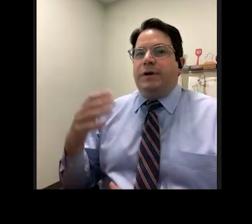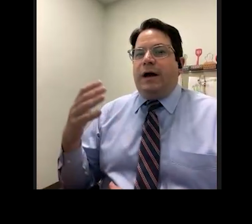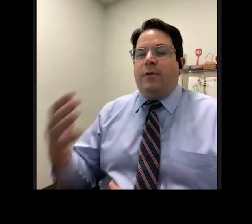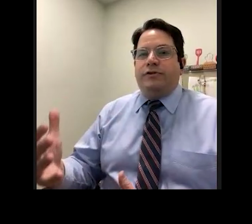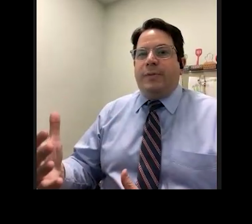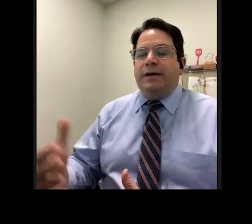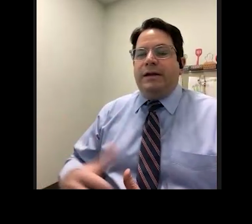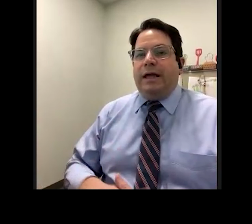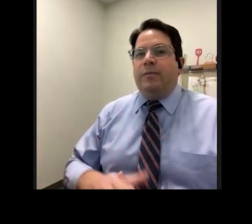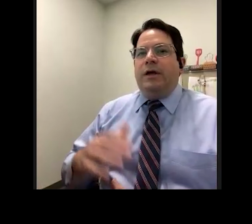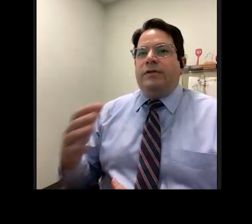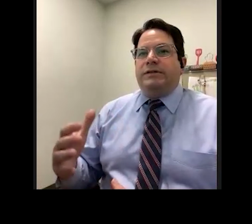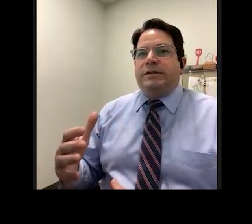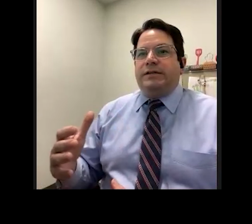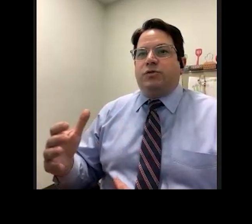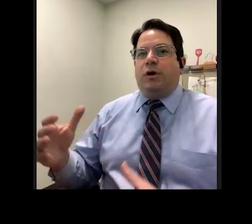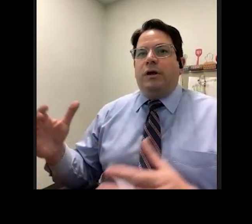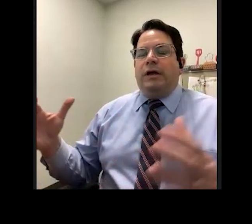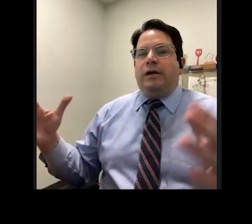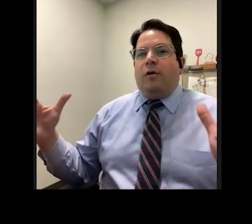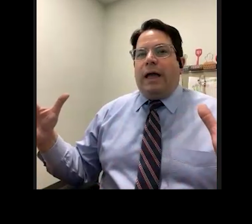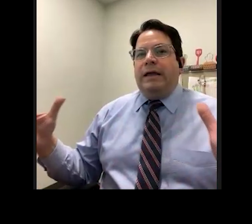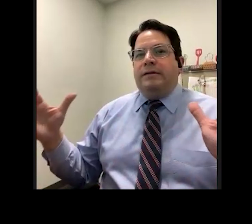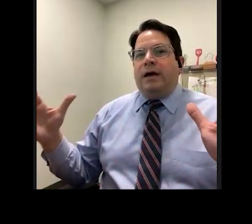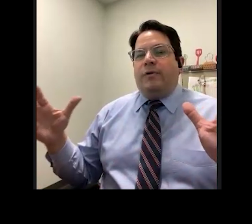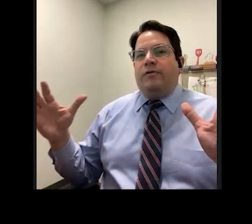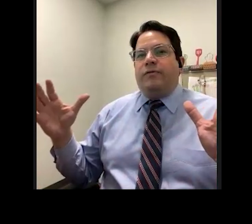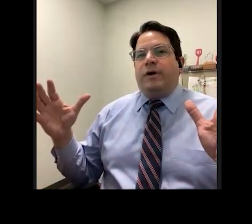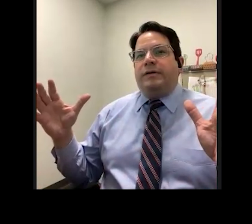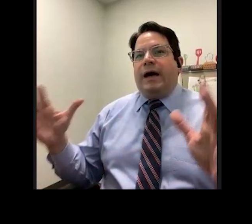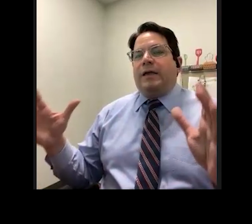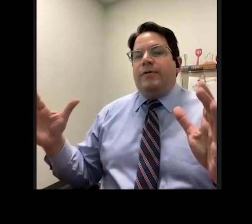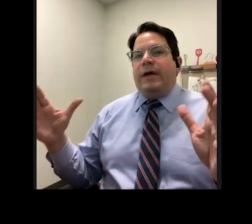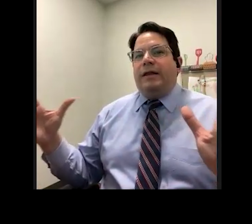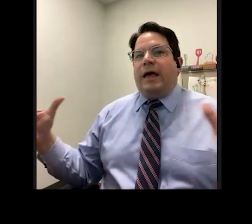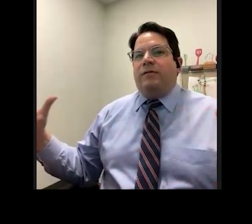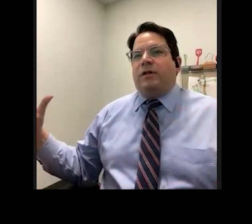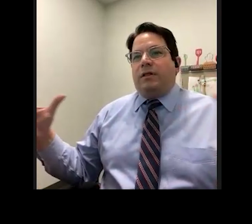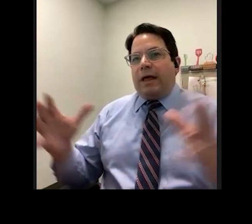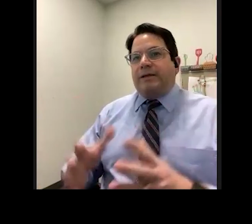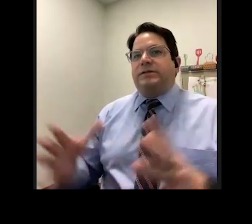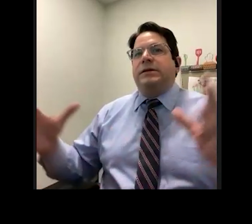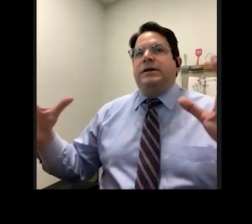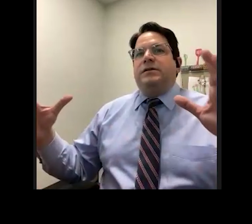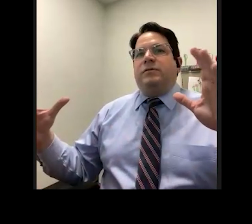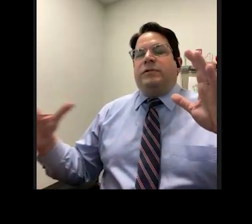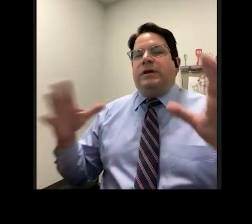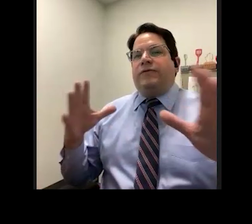That goes beyond mother's maiden name, things of that sort. Any type of document that collects